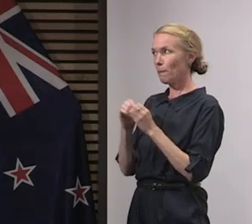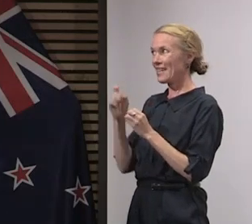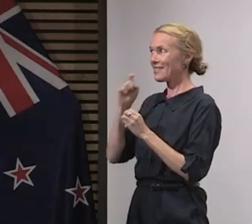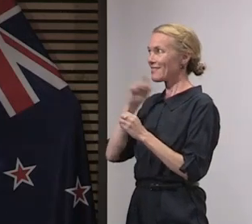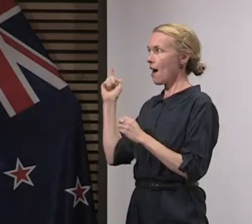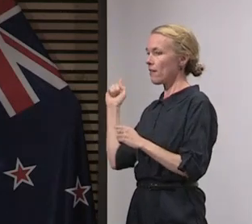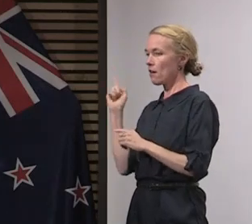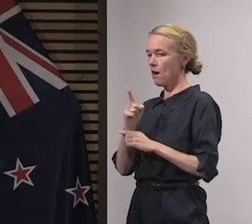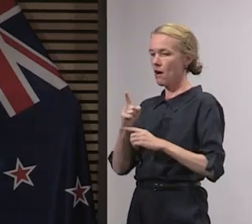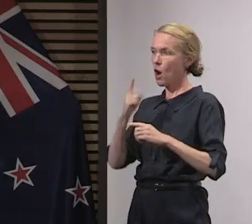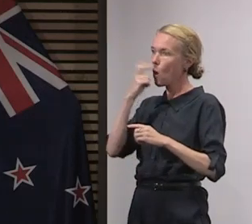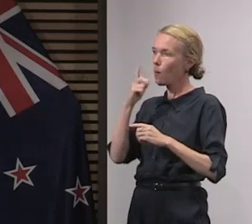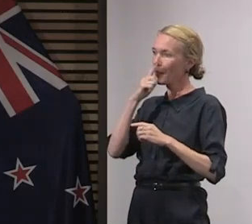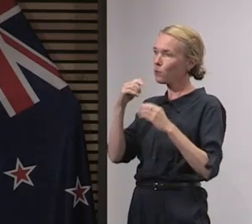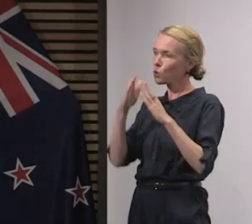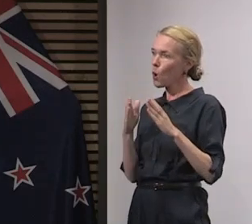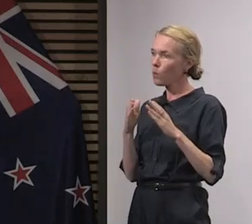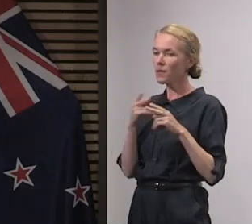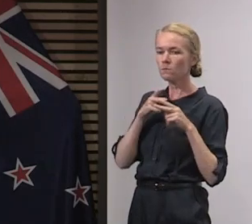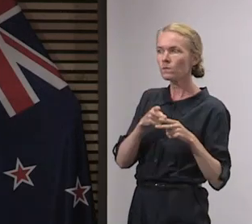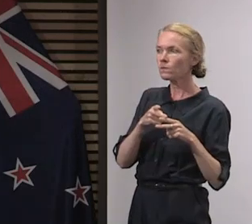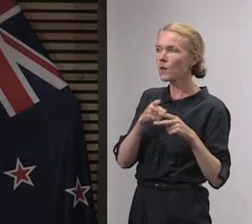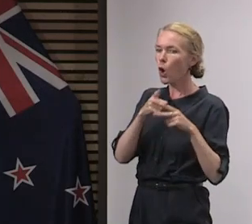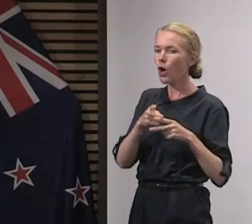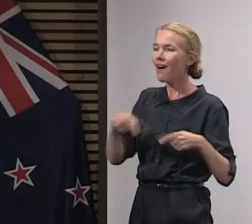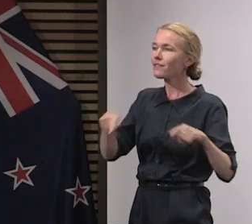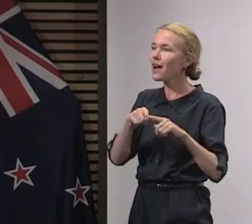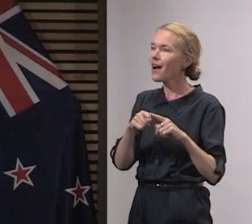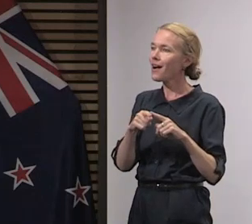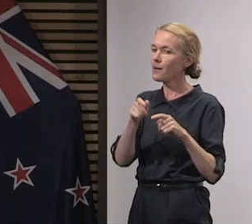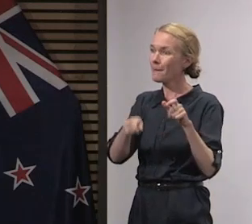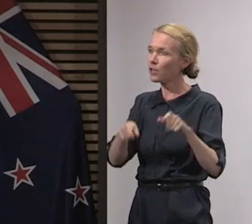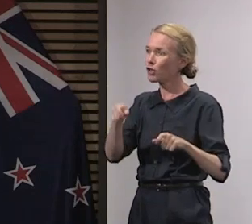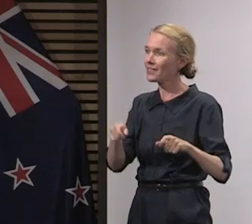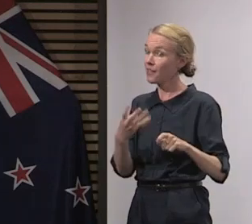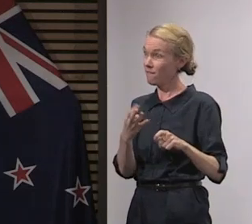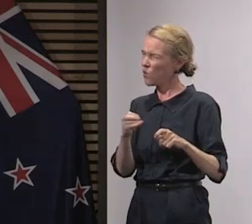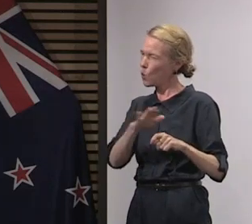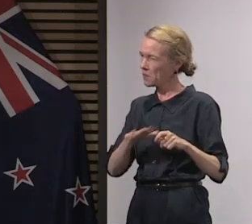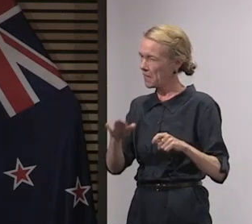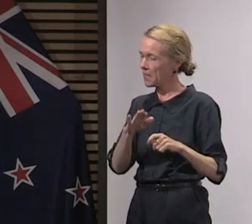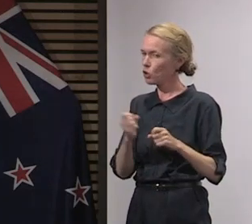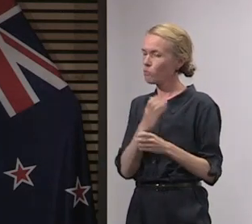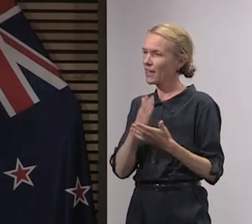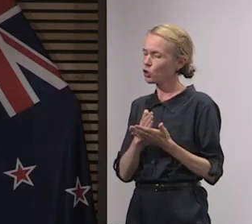Likewise, they are - have put in DHB person into the rest home to supervise the care of